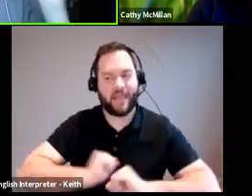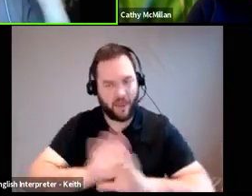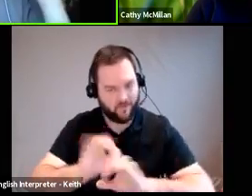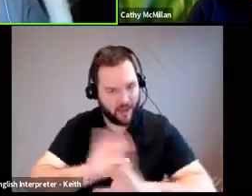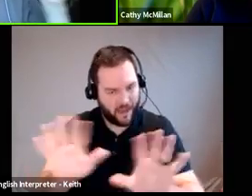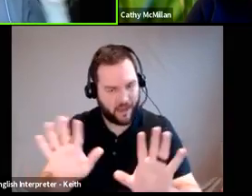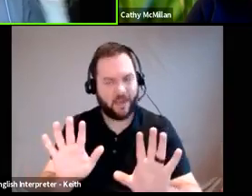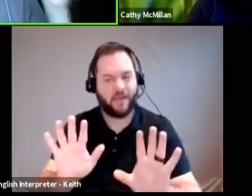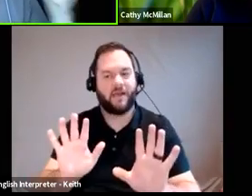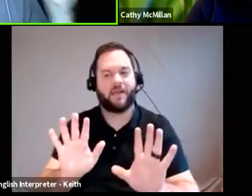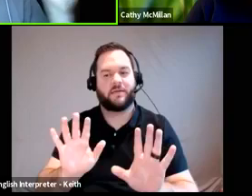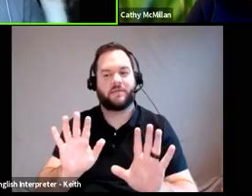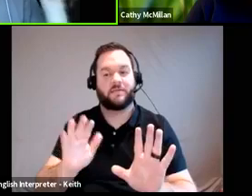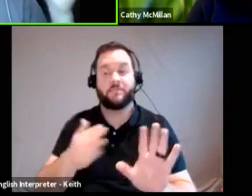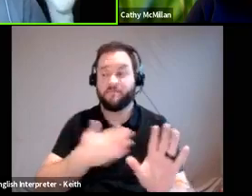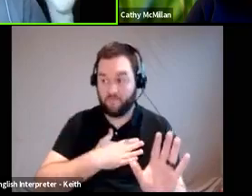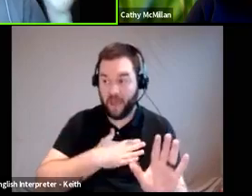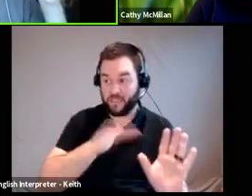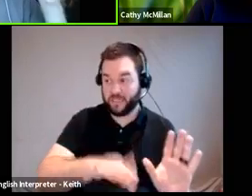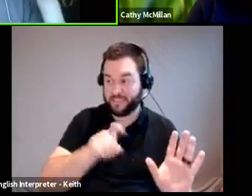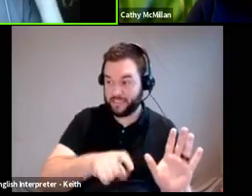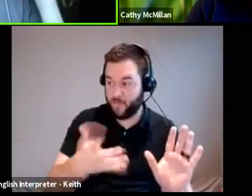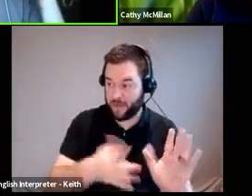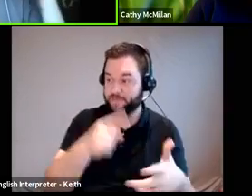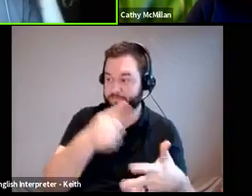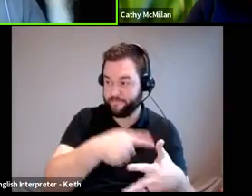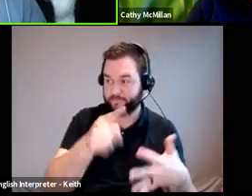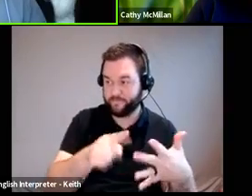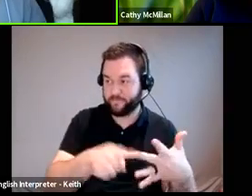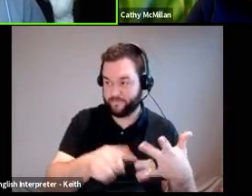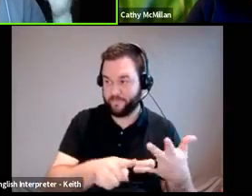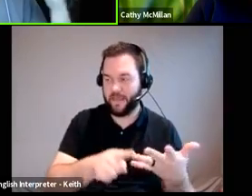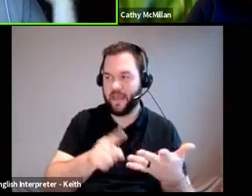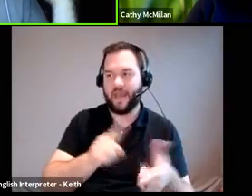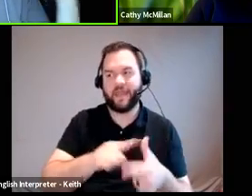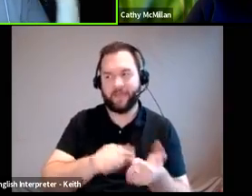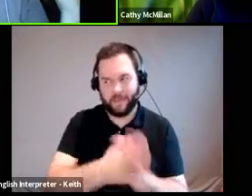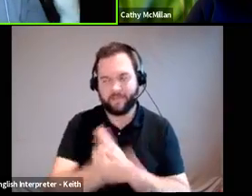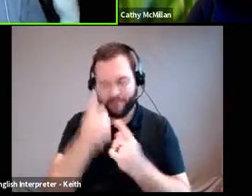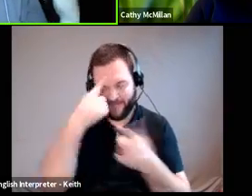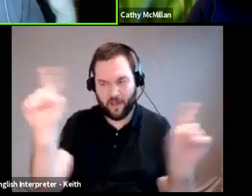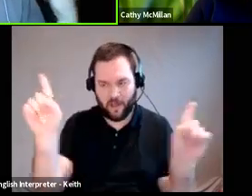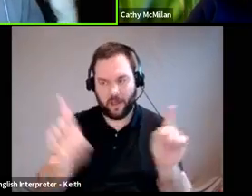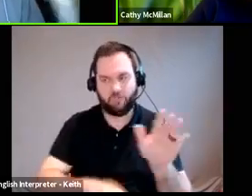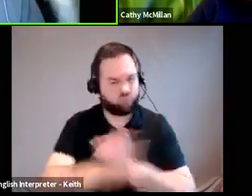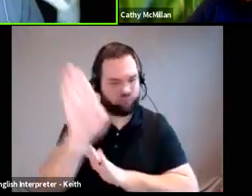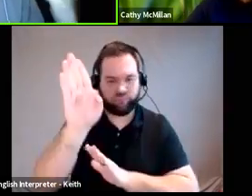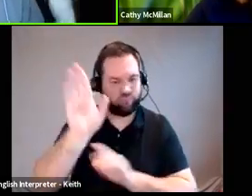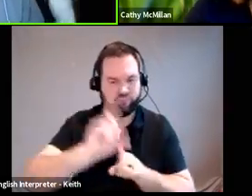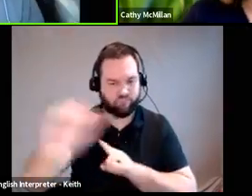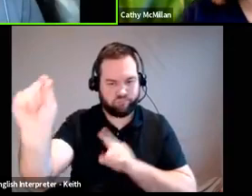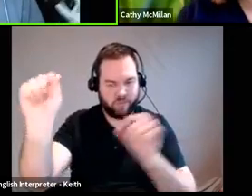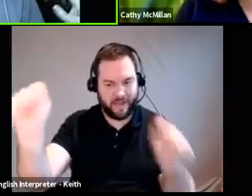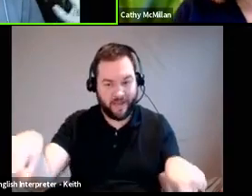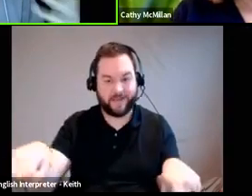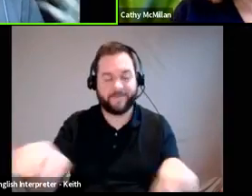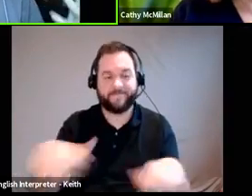you still need to advocate and clarify. this things that your child needs this things that your child needs to be successful. l, or to thrive in